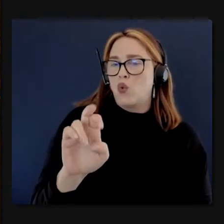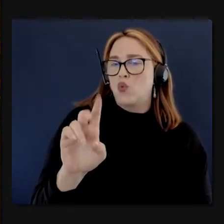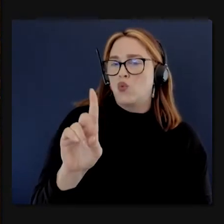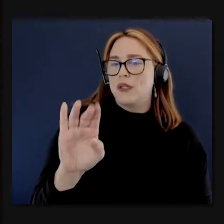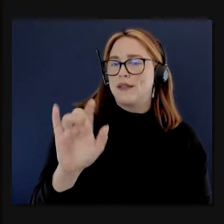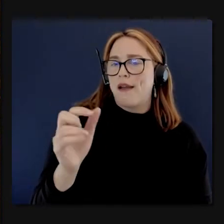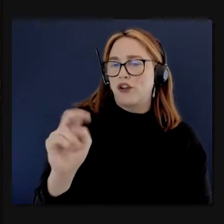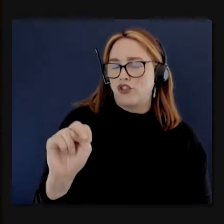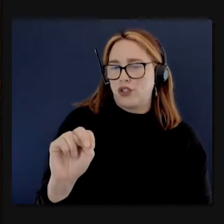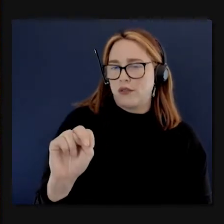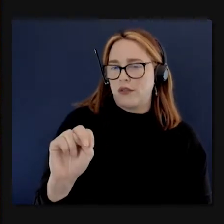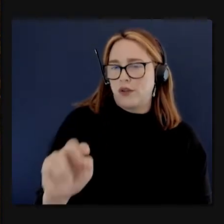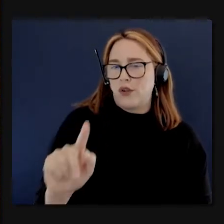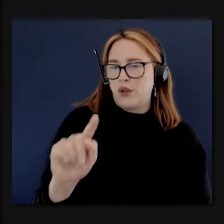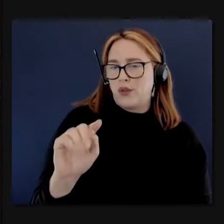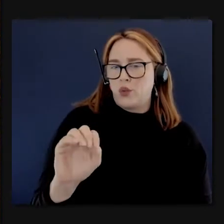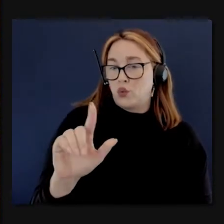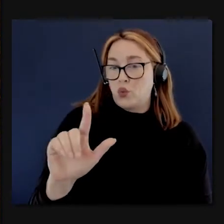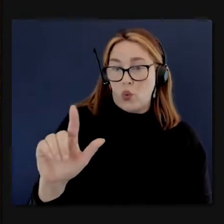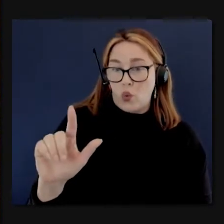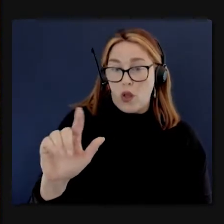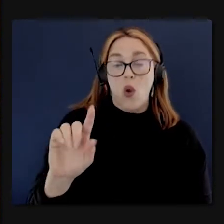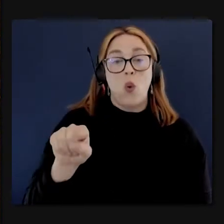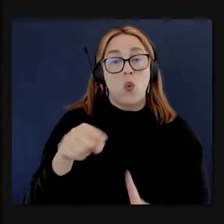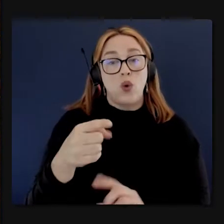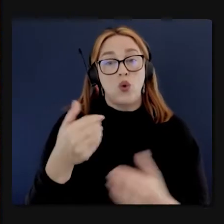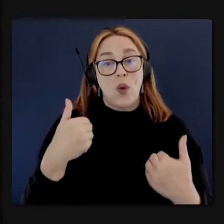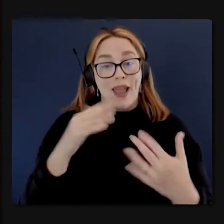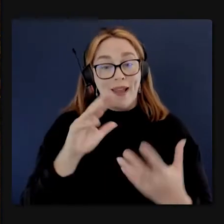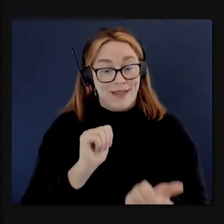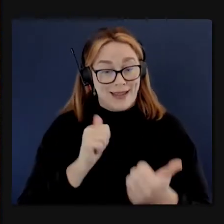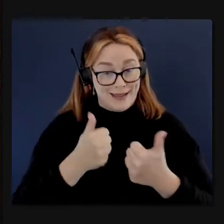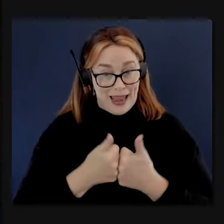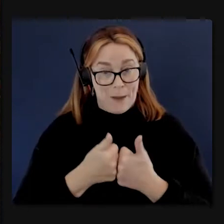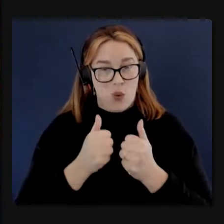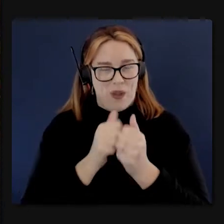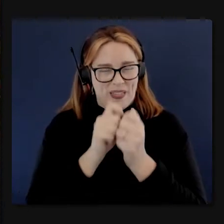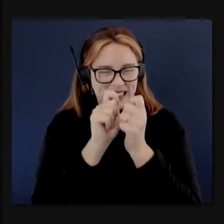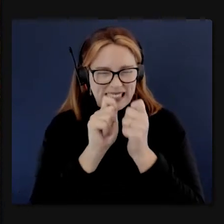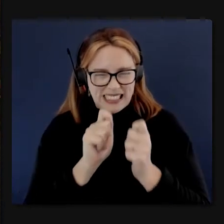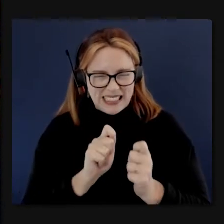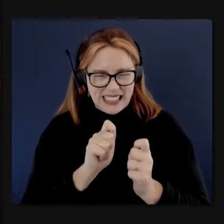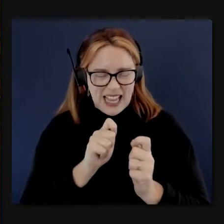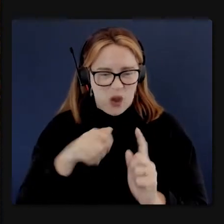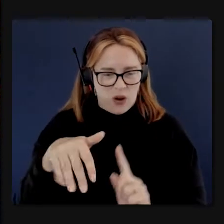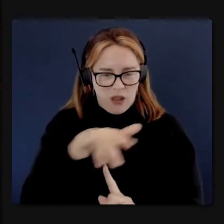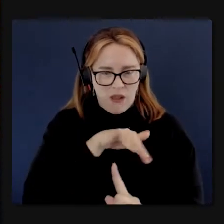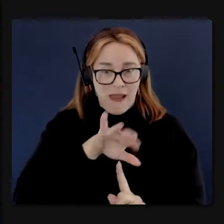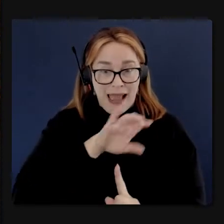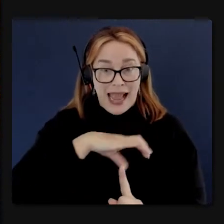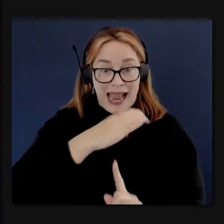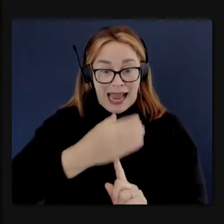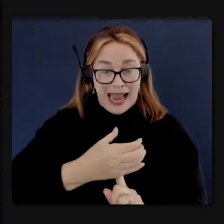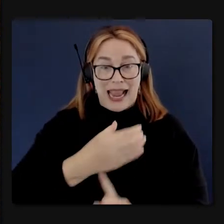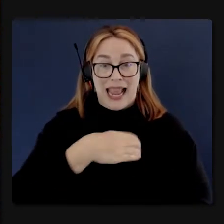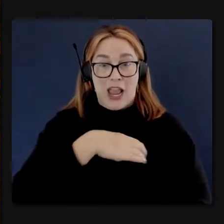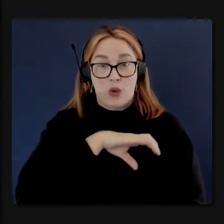When you're building games with detailed characters and long view distances, it's quite unnecessary to play animations and parts